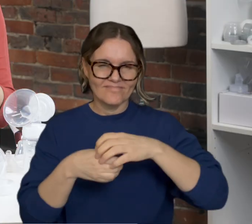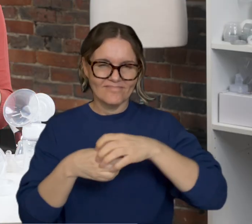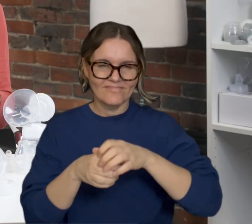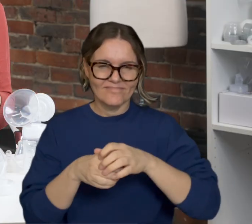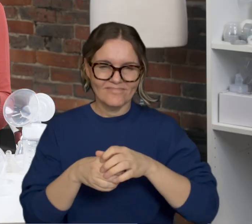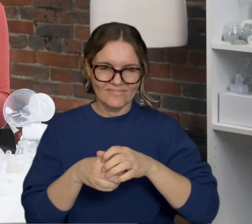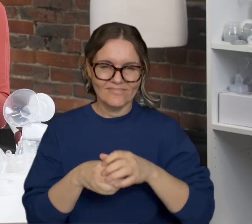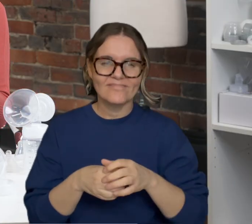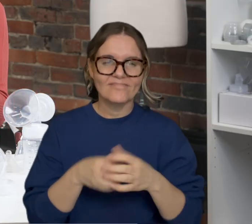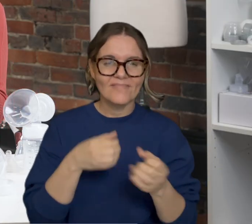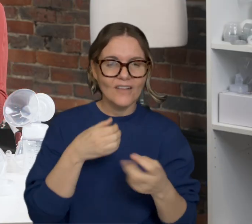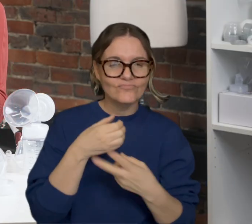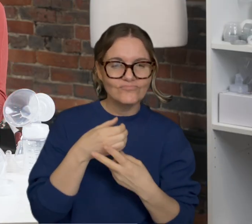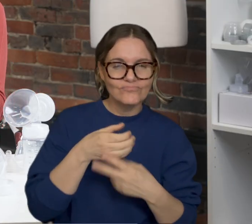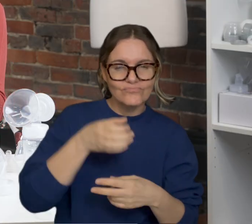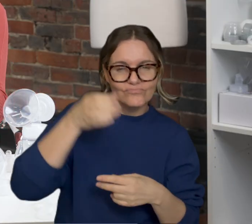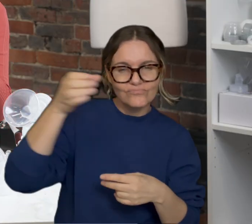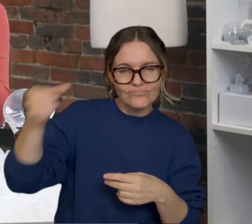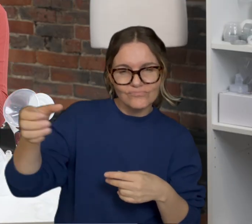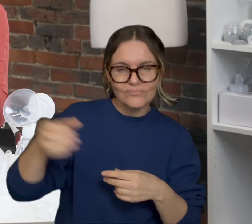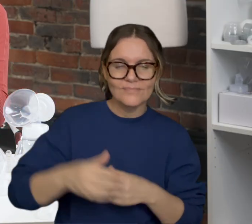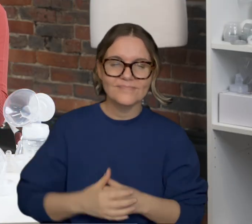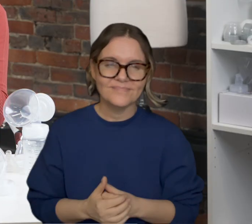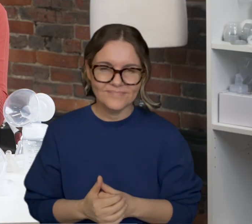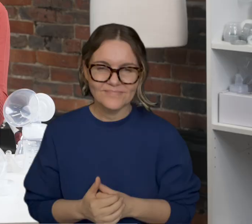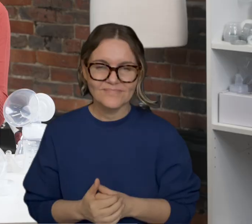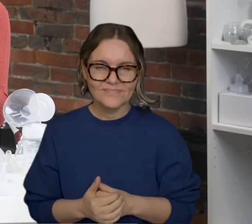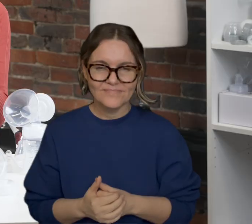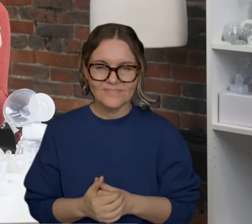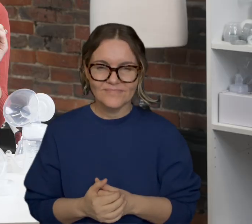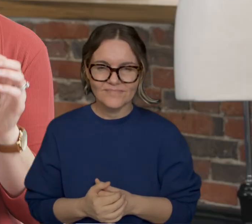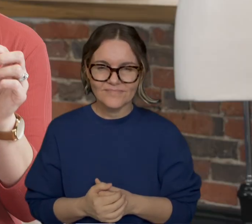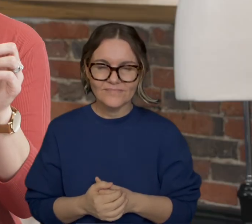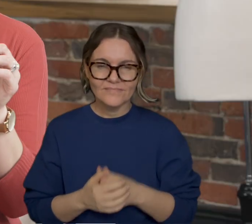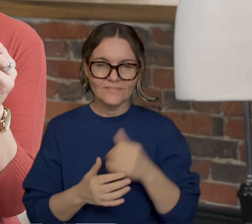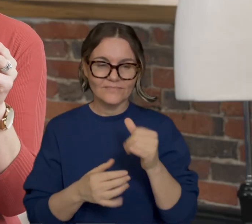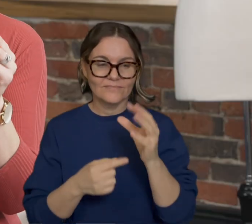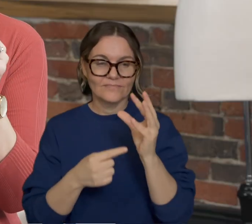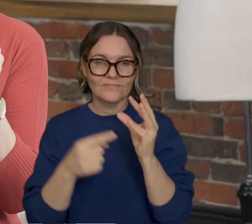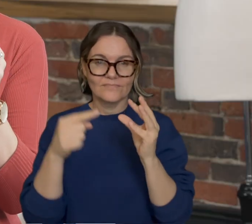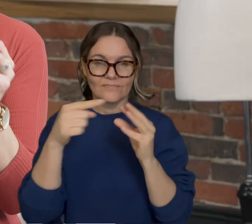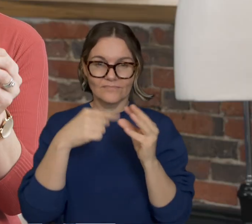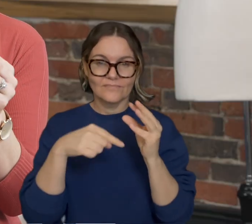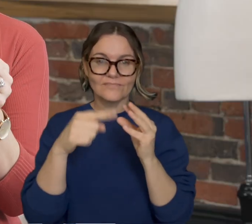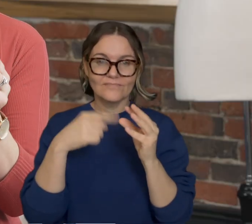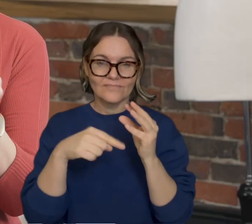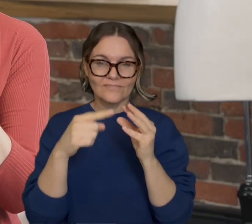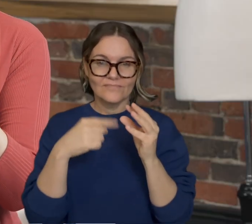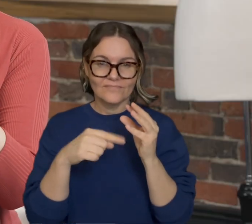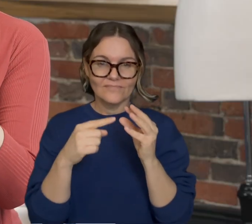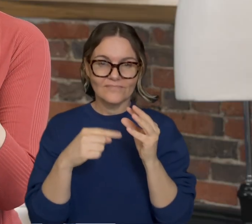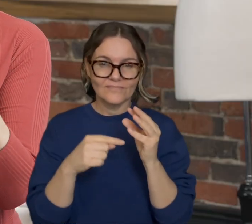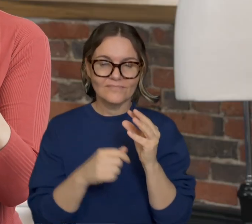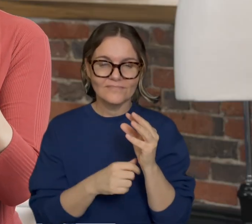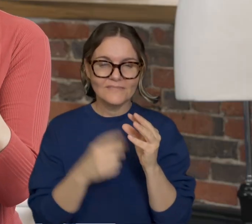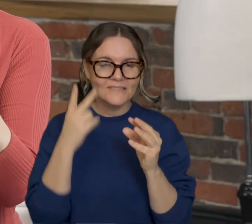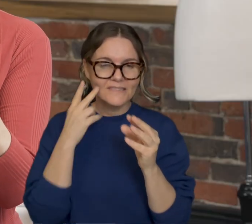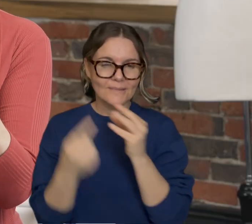and you have this cap here so that you can use it as a storage bottle instead when it comes to the breast shield that you have in the kit there's a little hole or opening in the